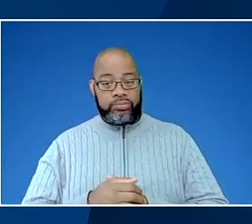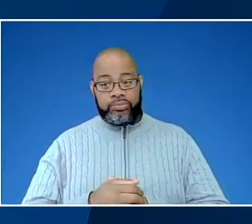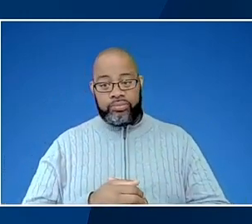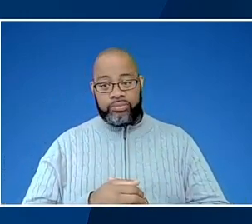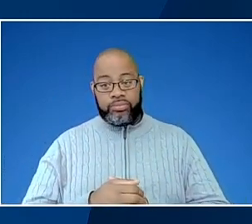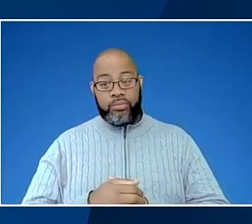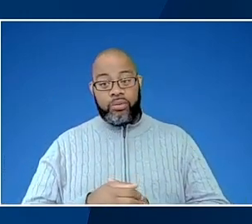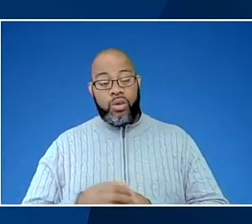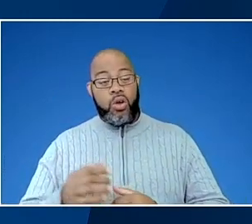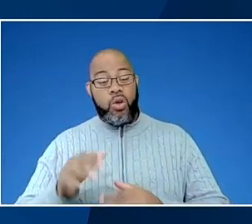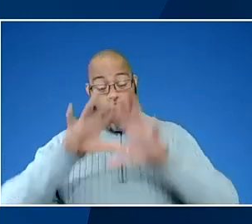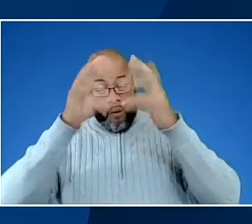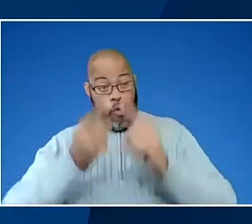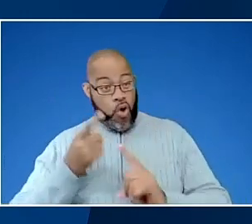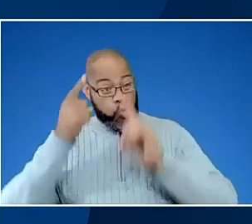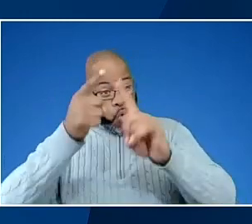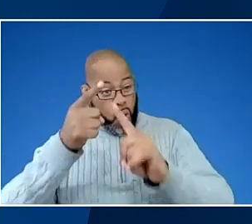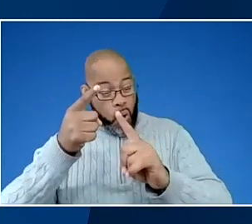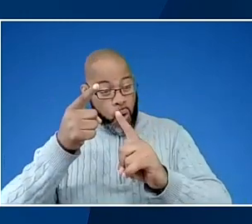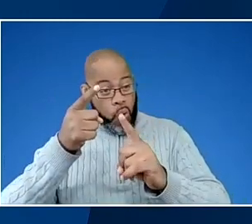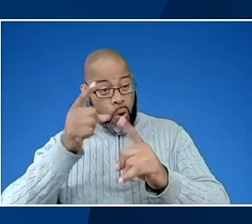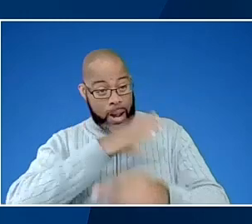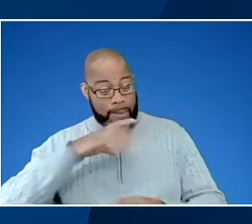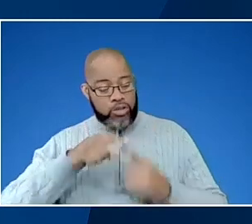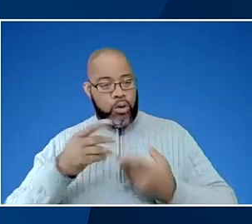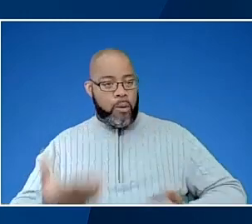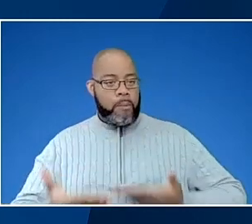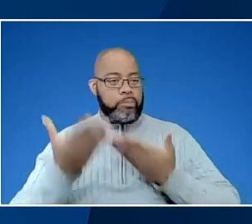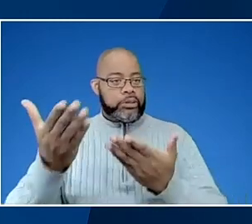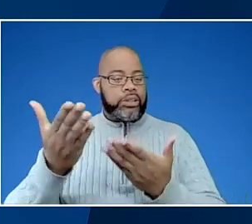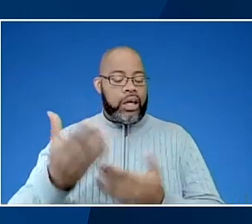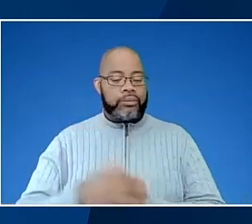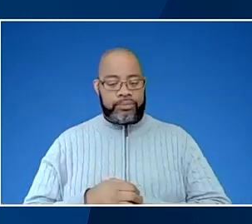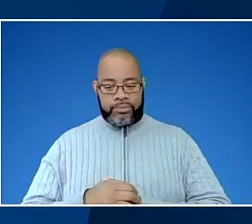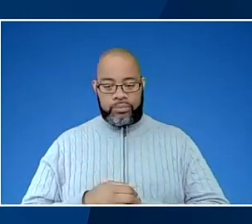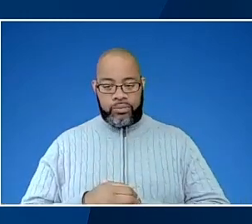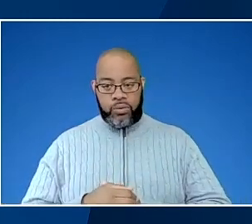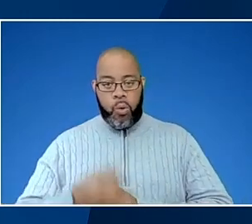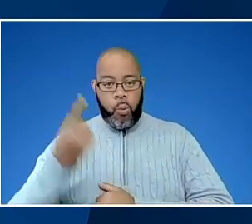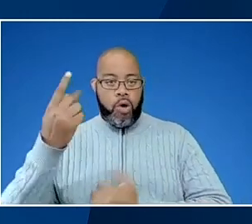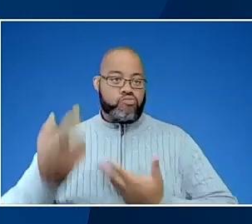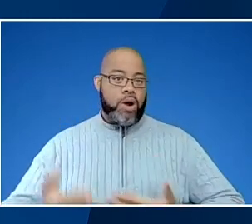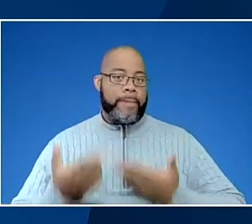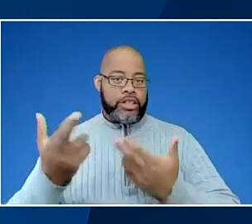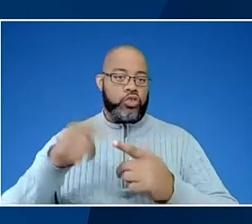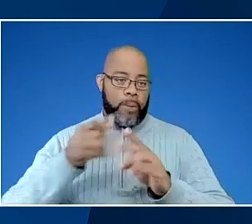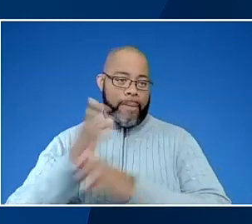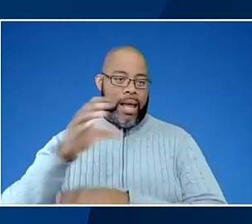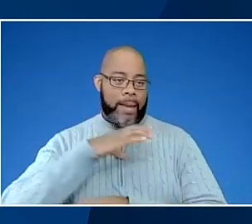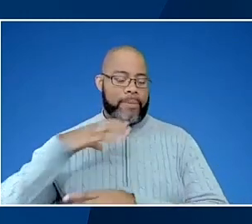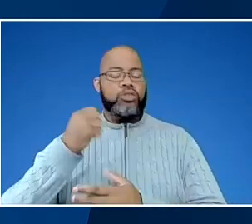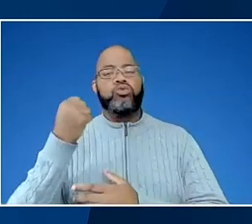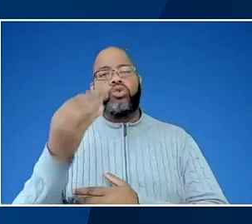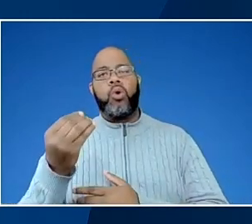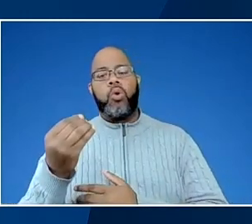overall goal of the subcommittee is to present, you know, one, one recommendation to the main committee. So it is in the subcommittee's interest to put forward a